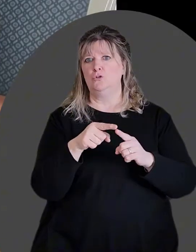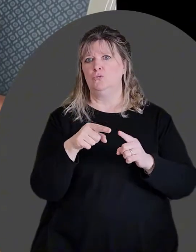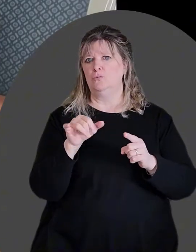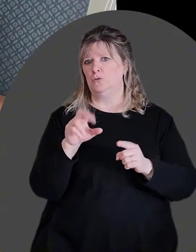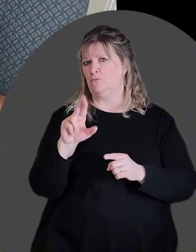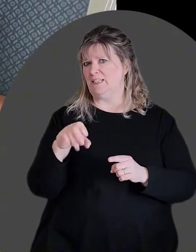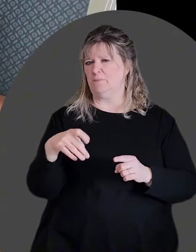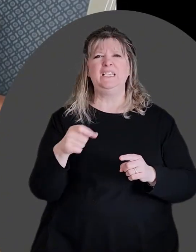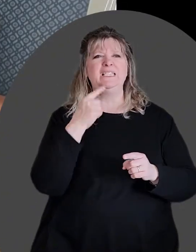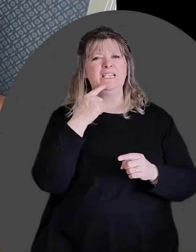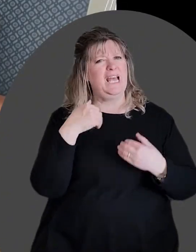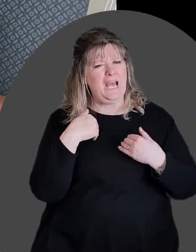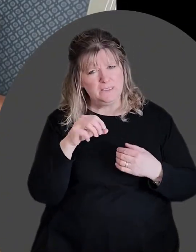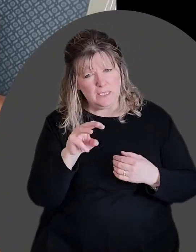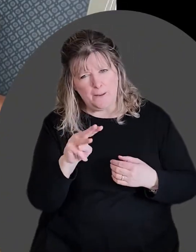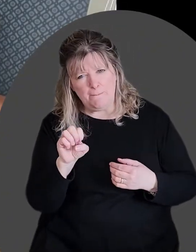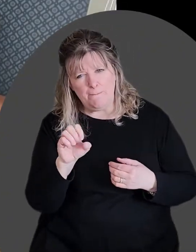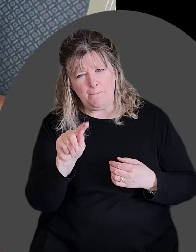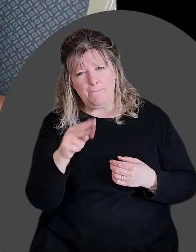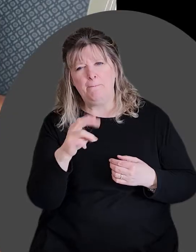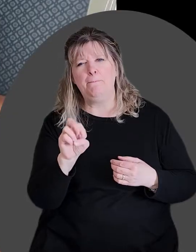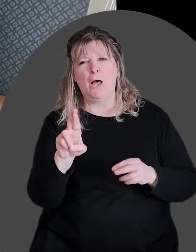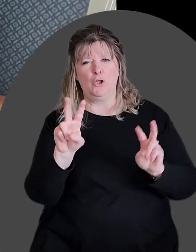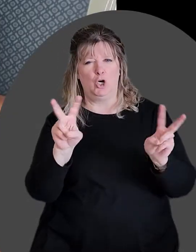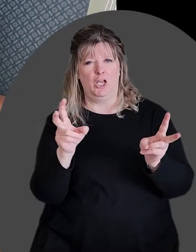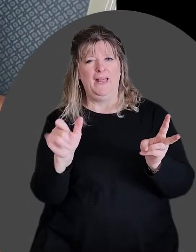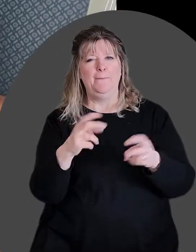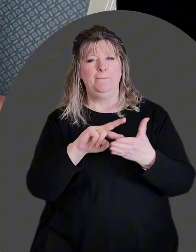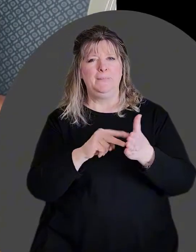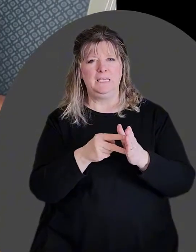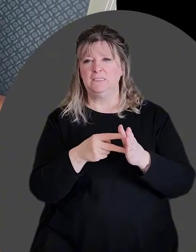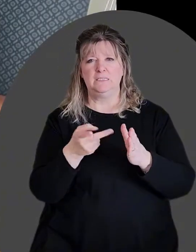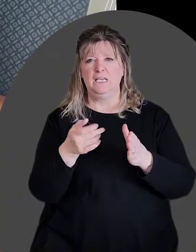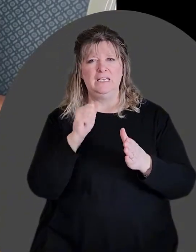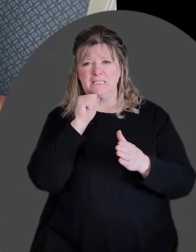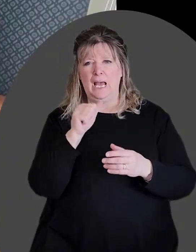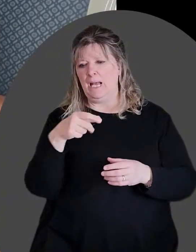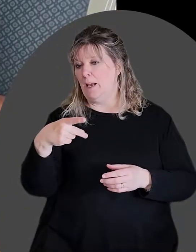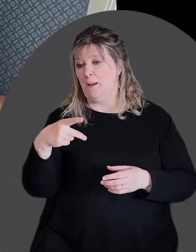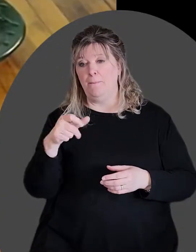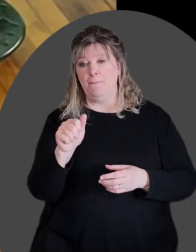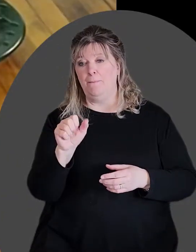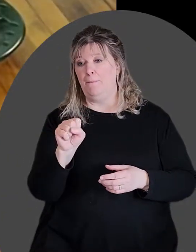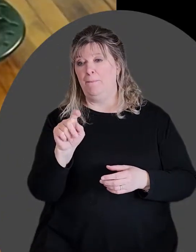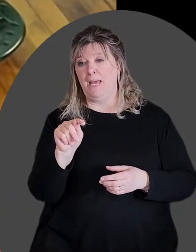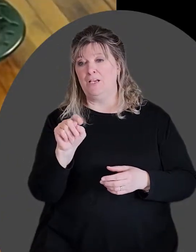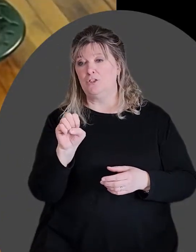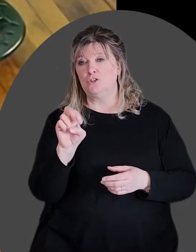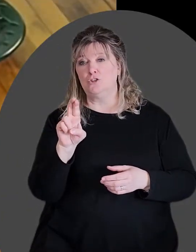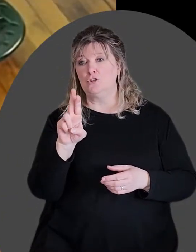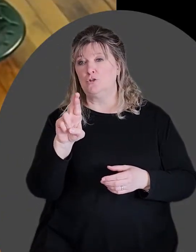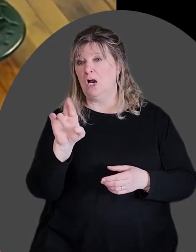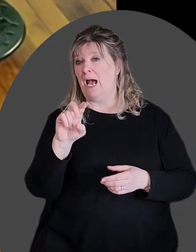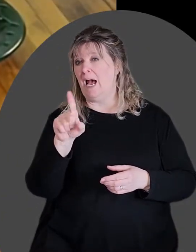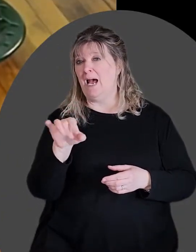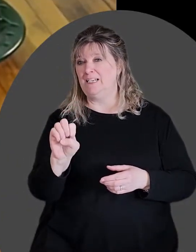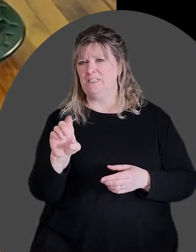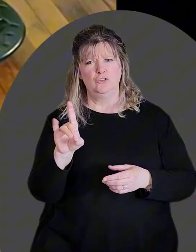some of that sediment that you see on the bottom and that means it hasn't been pasteurized or filtered or anything and this is about quart